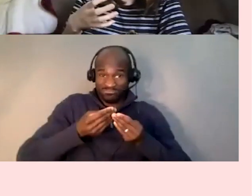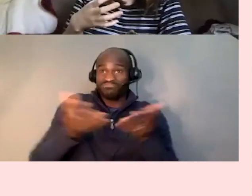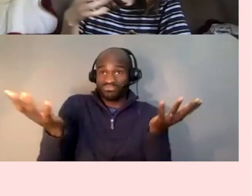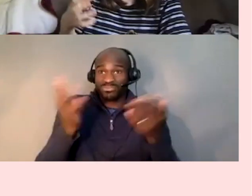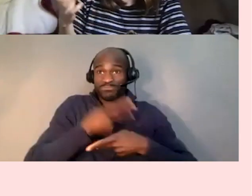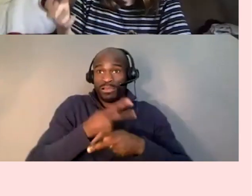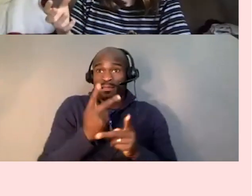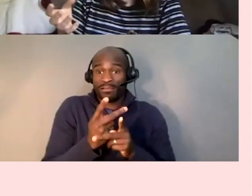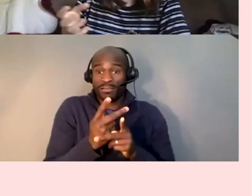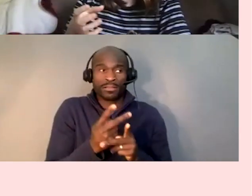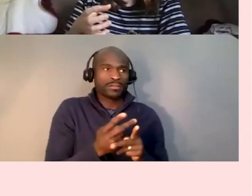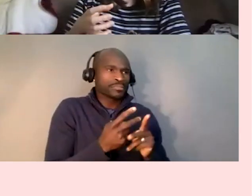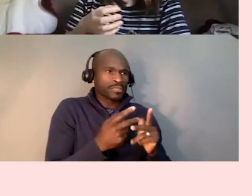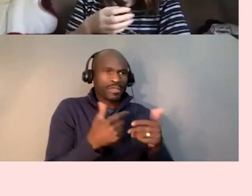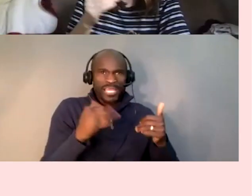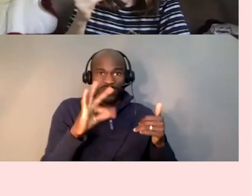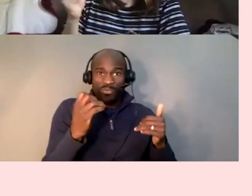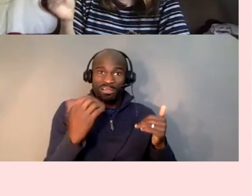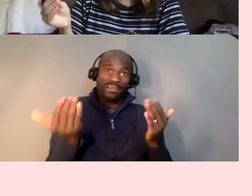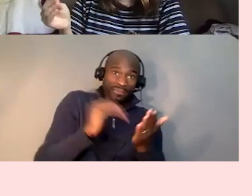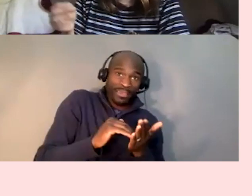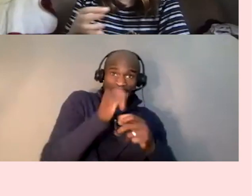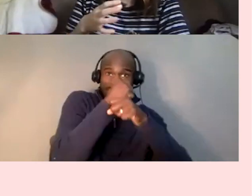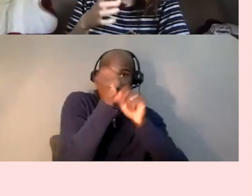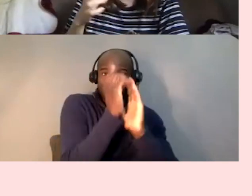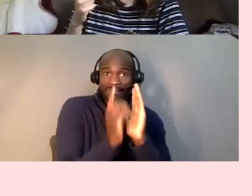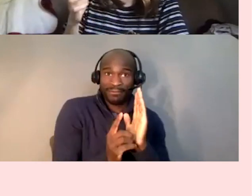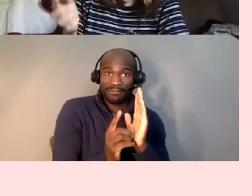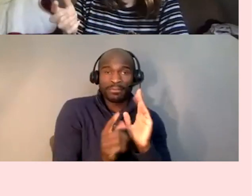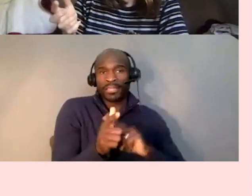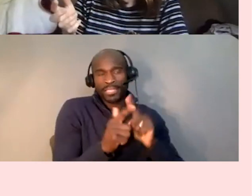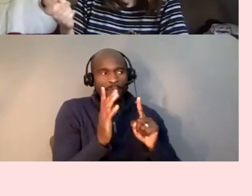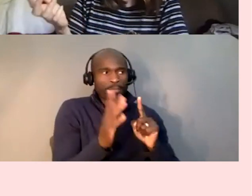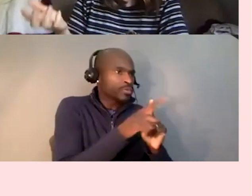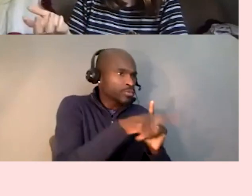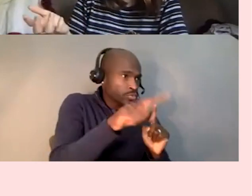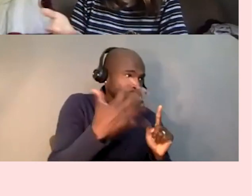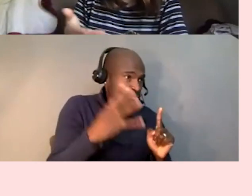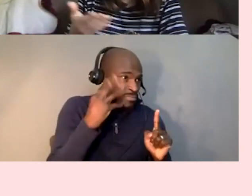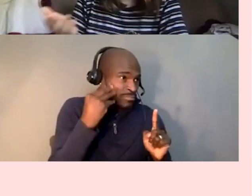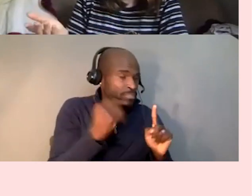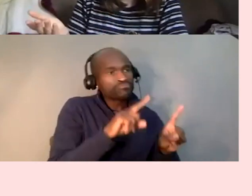that the end experience is as usable and makes as much sense to the people using it as possible.